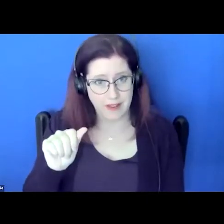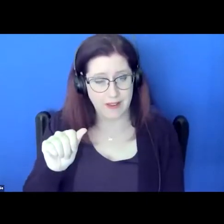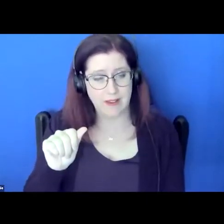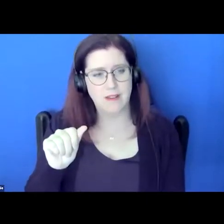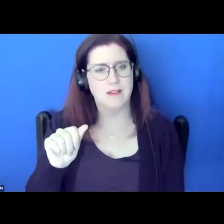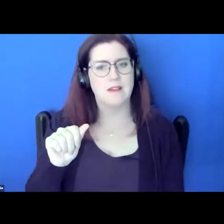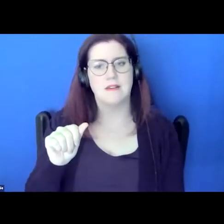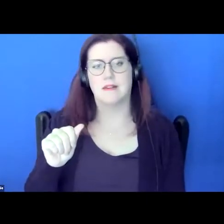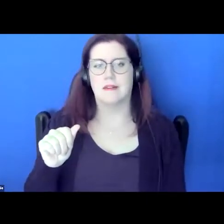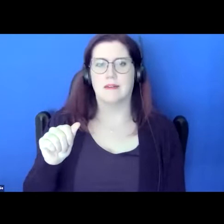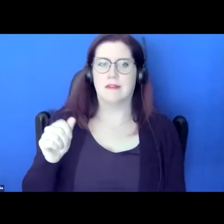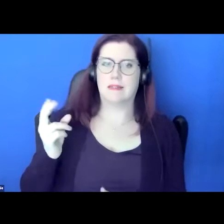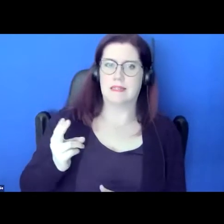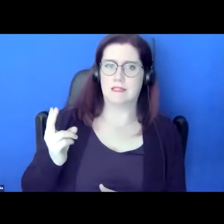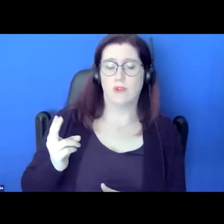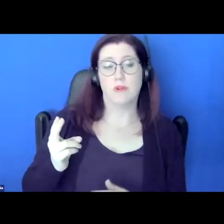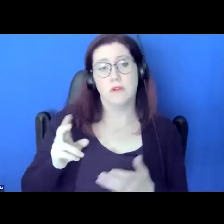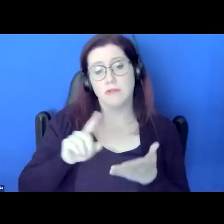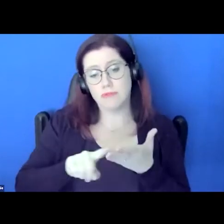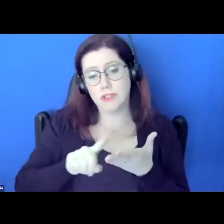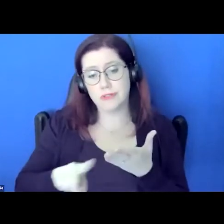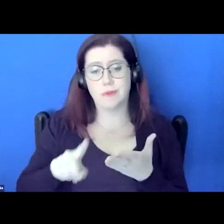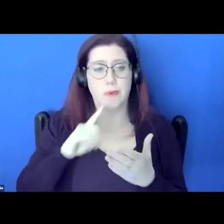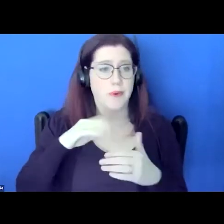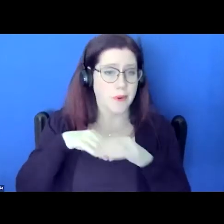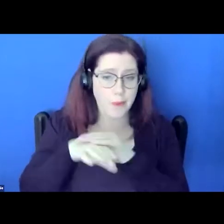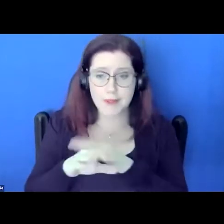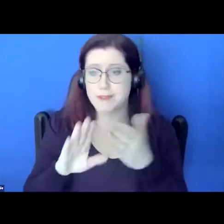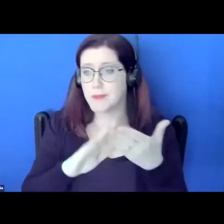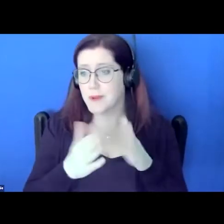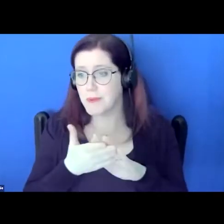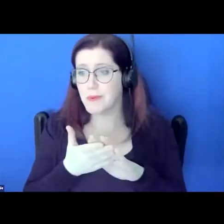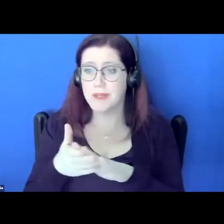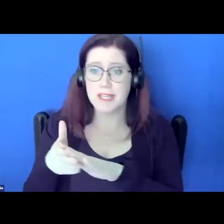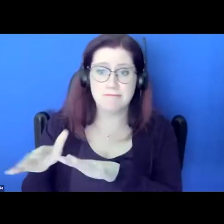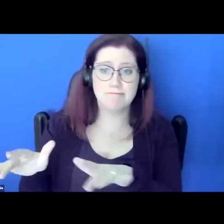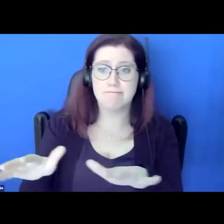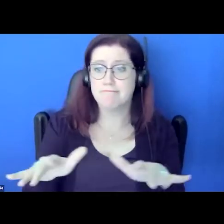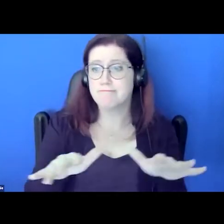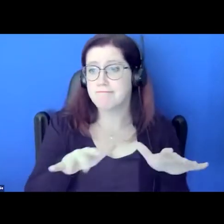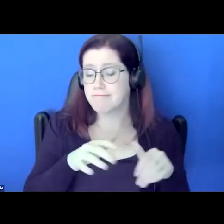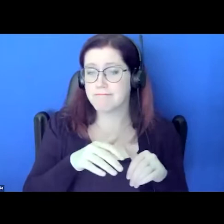Historically, oftentimes researchers would go on to a native community, gather data,